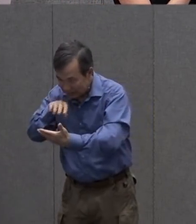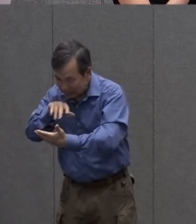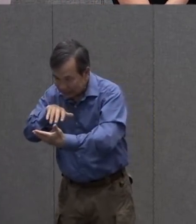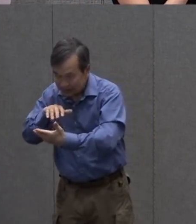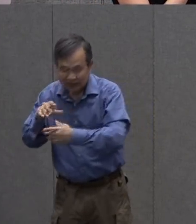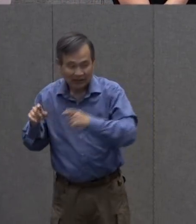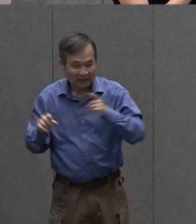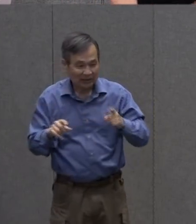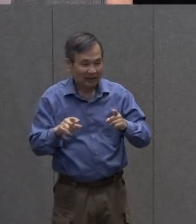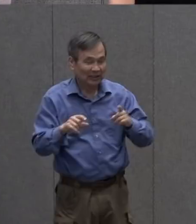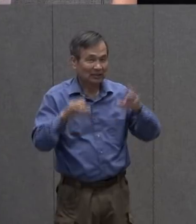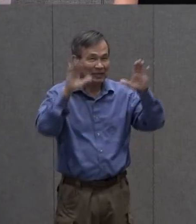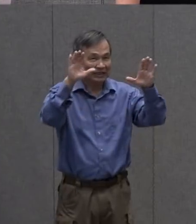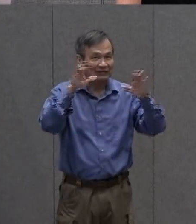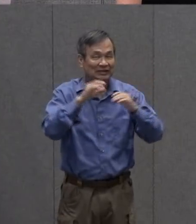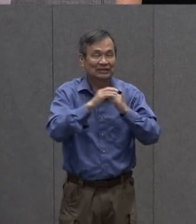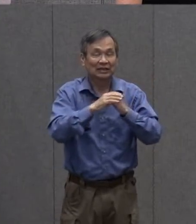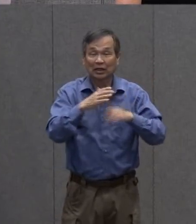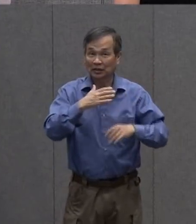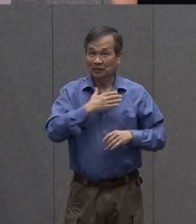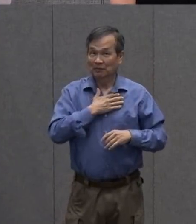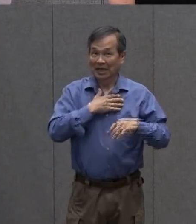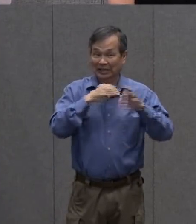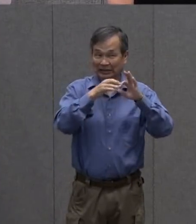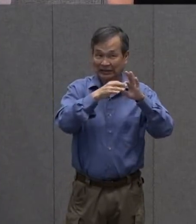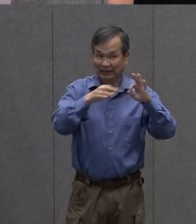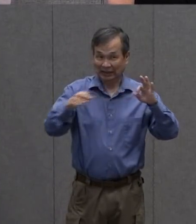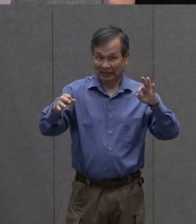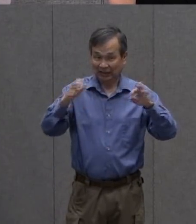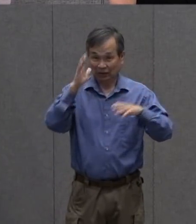So my sentence is going to be.